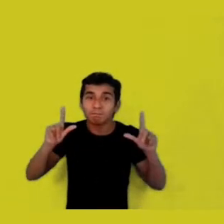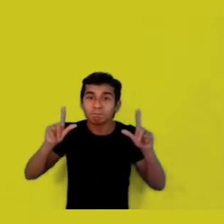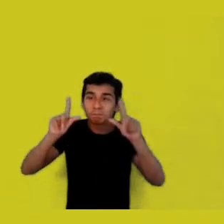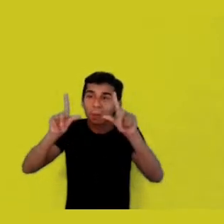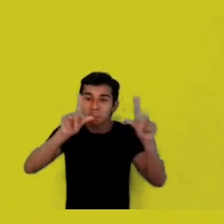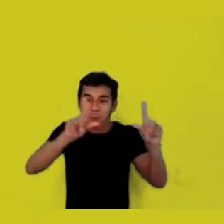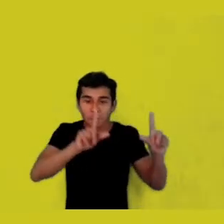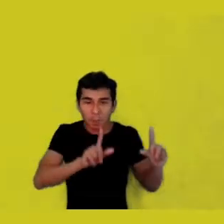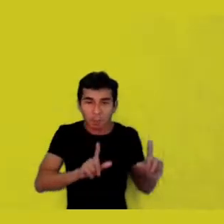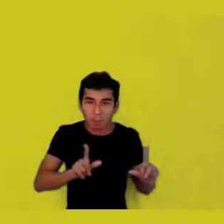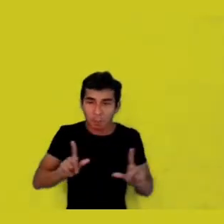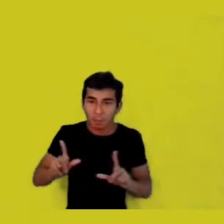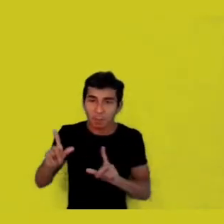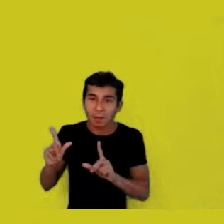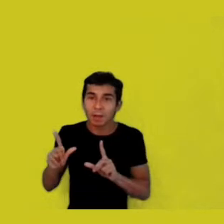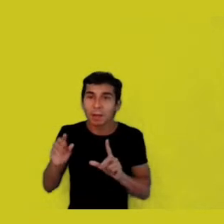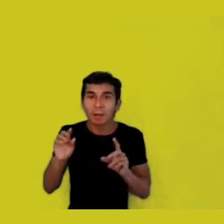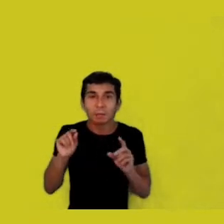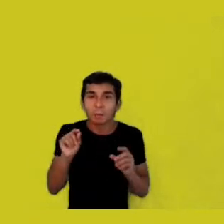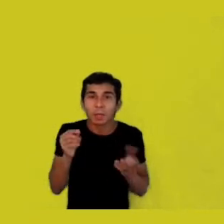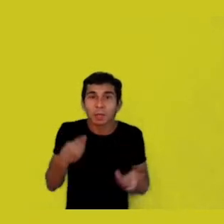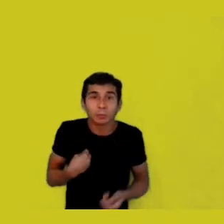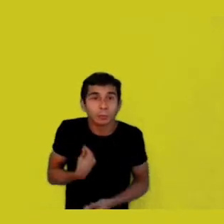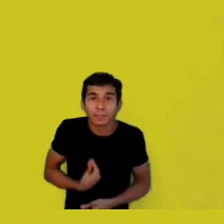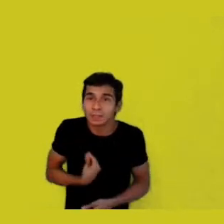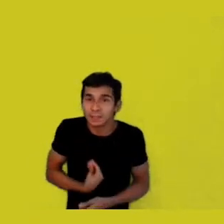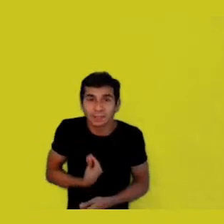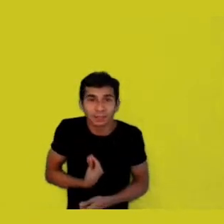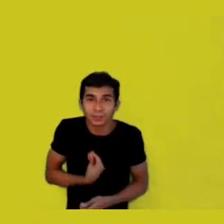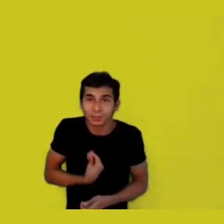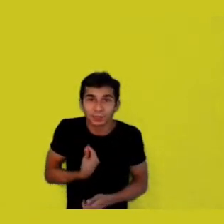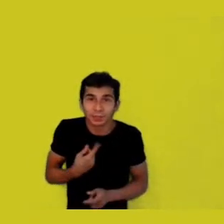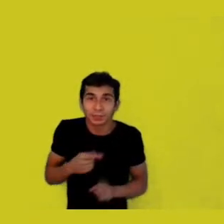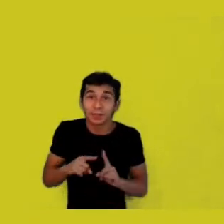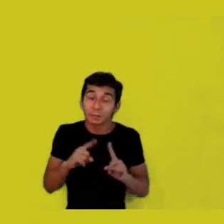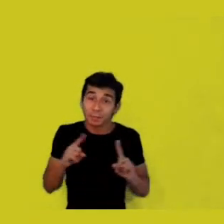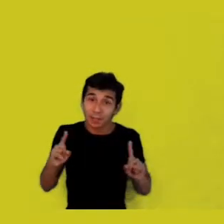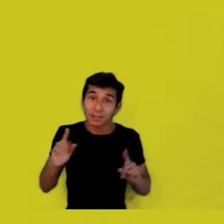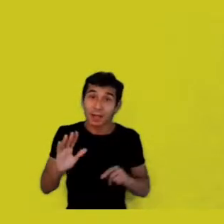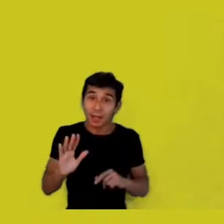But things happen coming from many places,